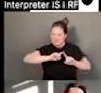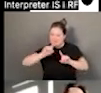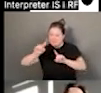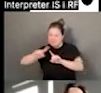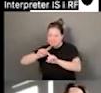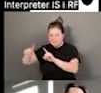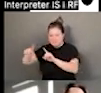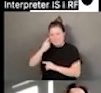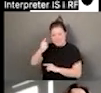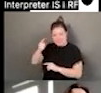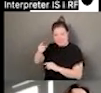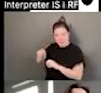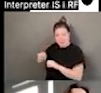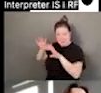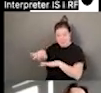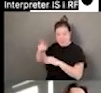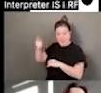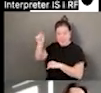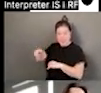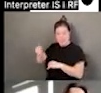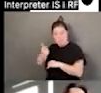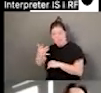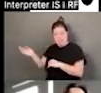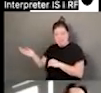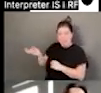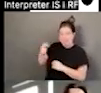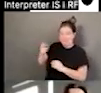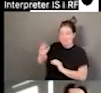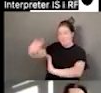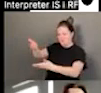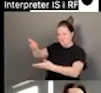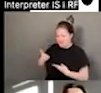So welcome everyone and this webinar is recorded and will be